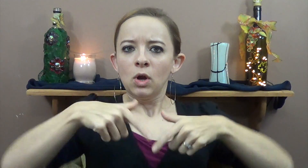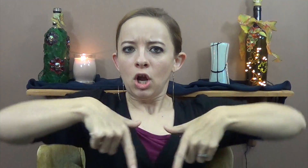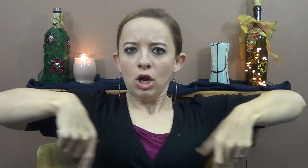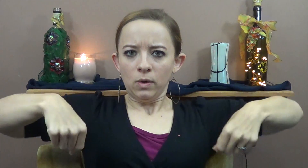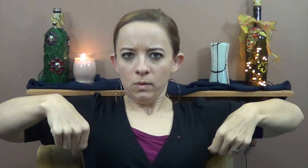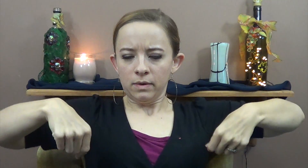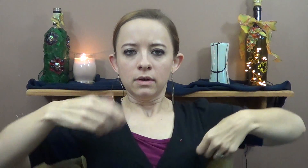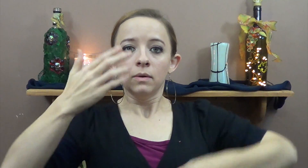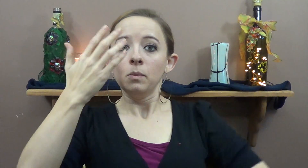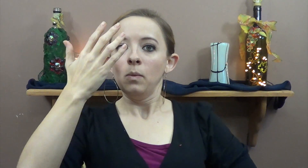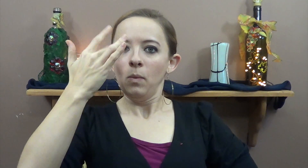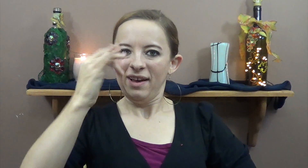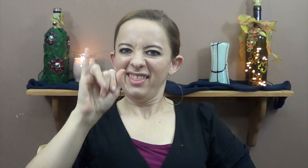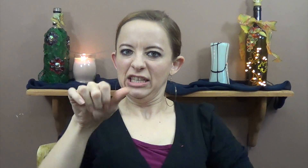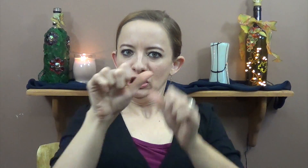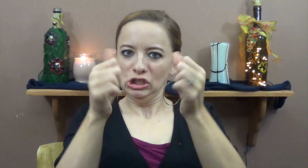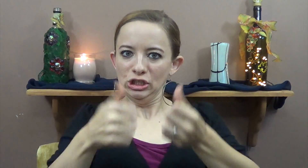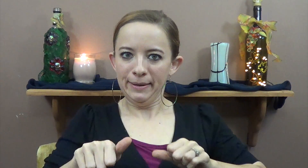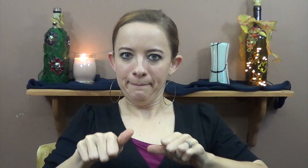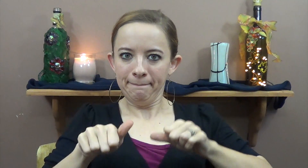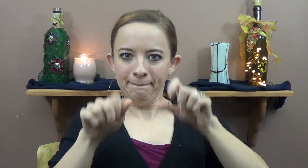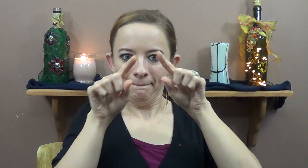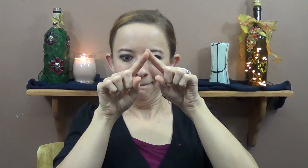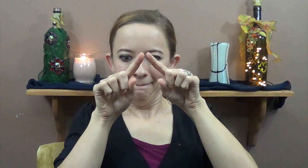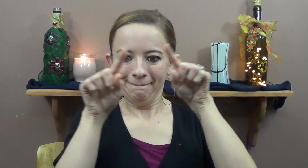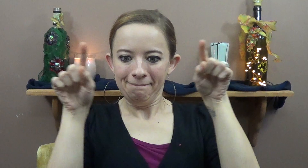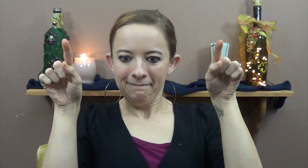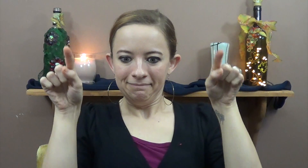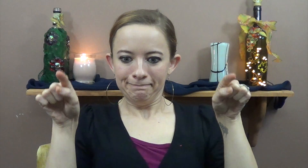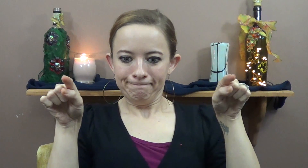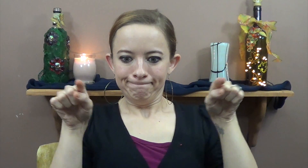underwear are but you can't see that. So one of th reasons is because that is the